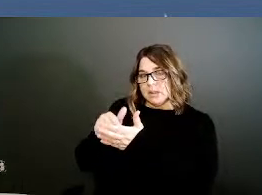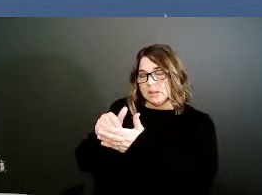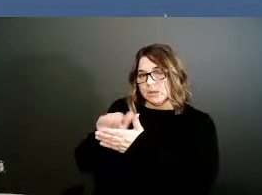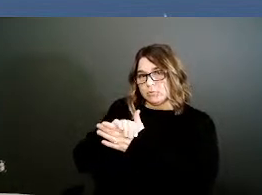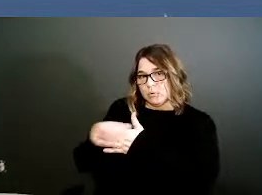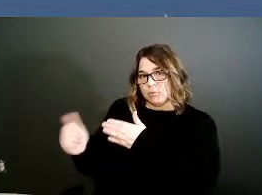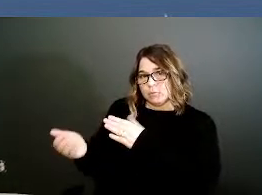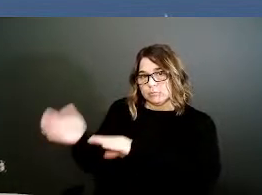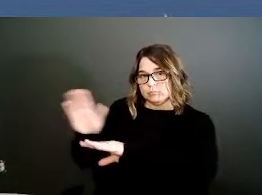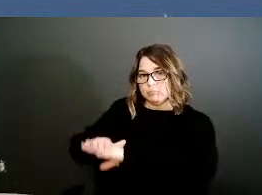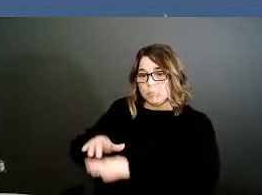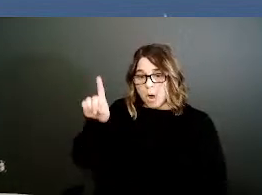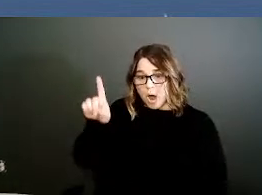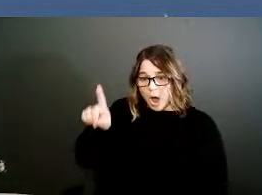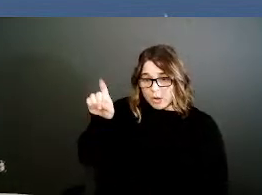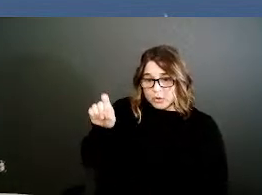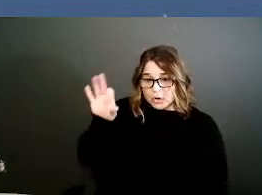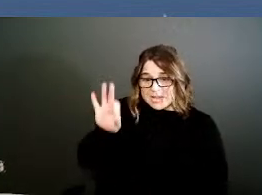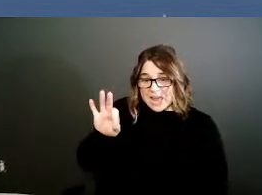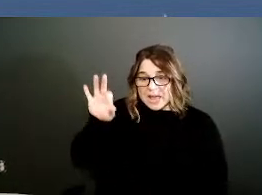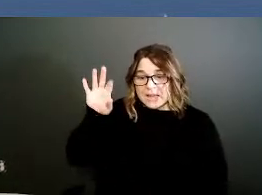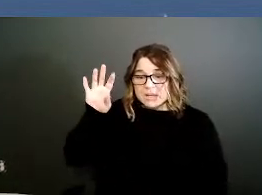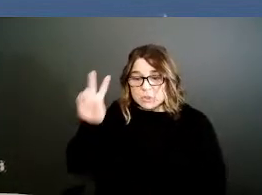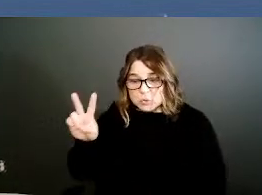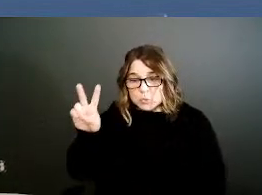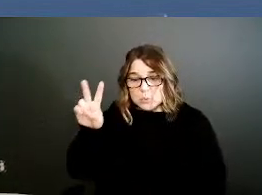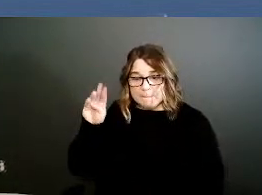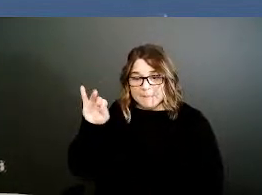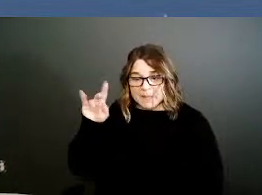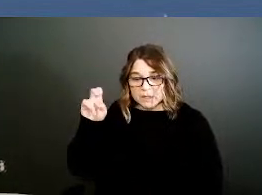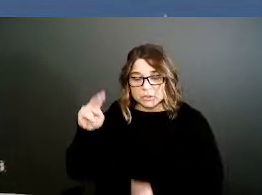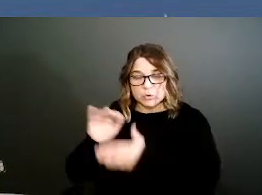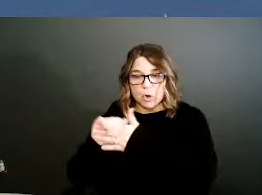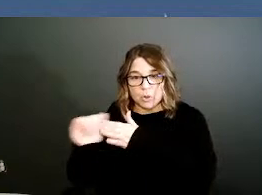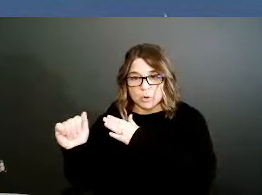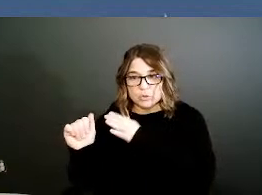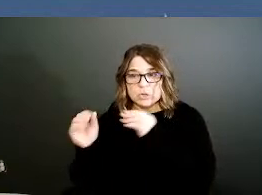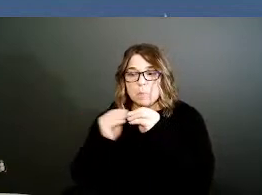$192 MILLION, THAT'S MORE THAN FIVE TIMES THE AMOUNT DEVOTED TO REDUCING SOCIAL DISTRESS.